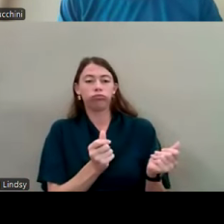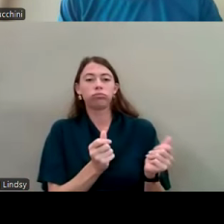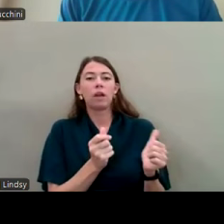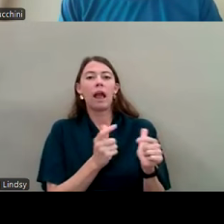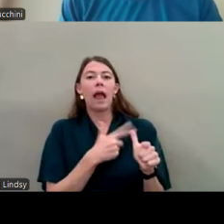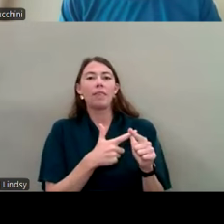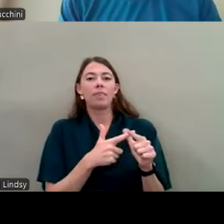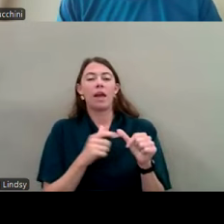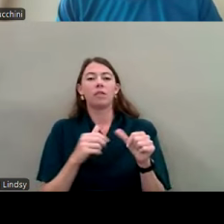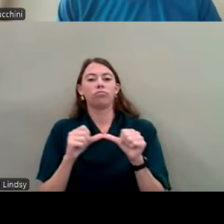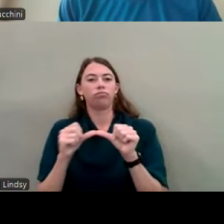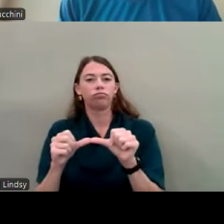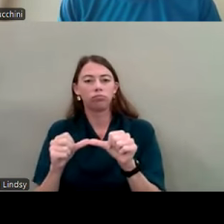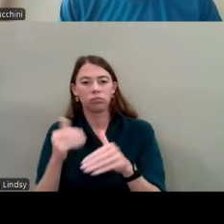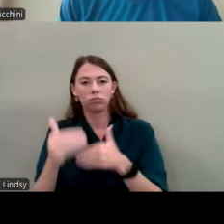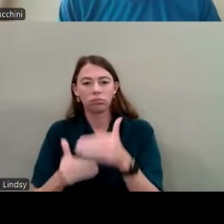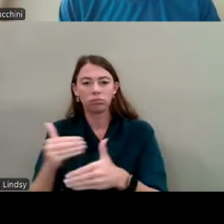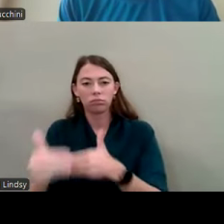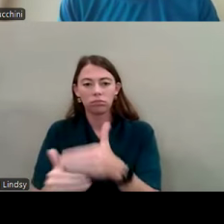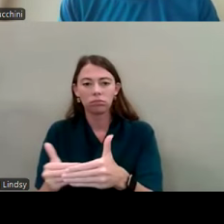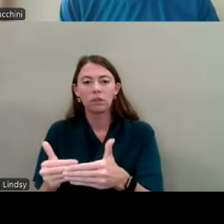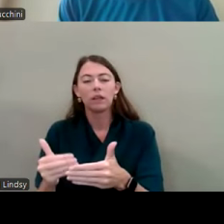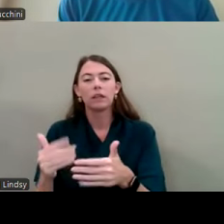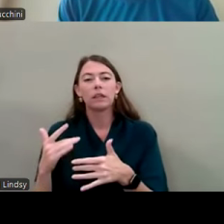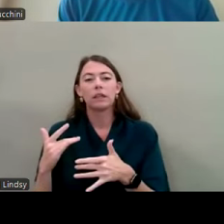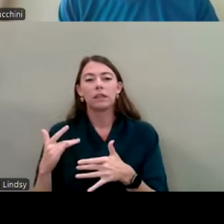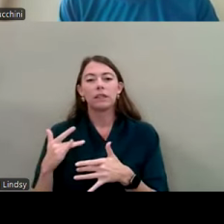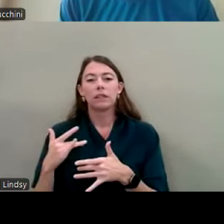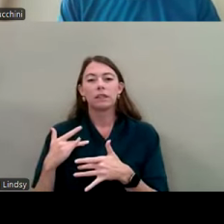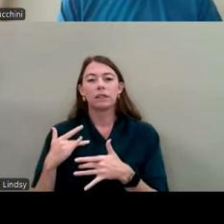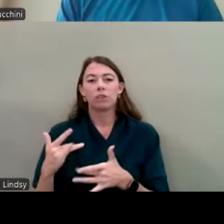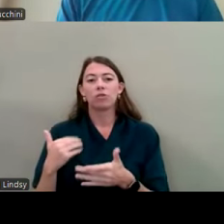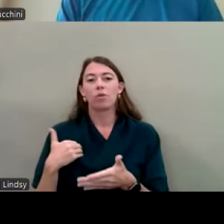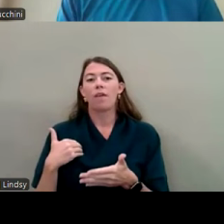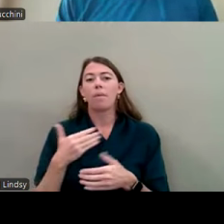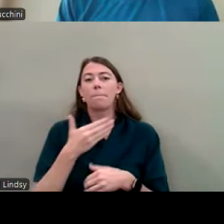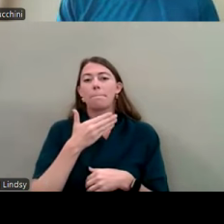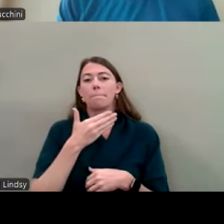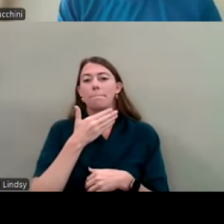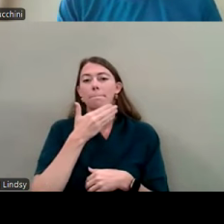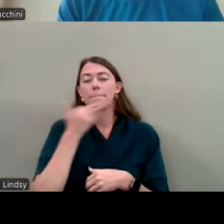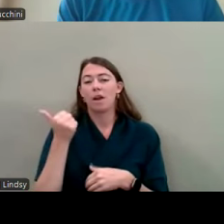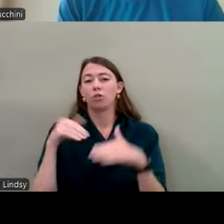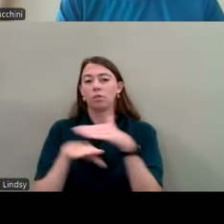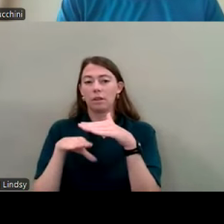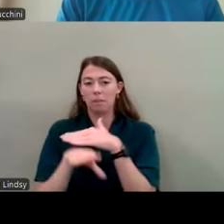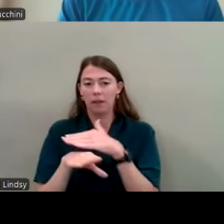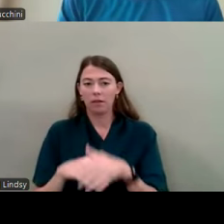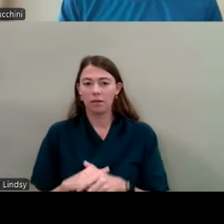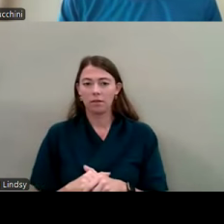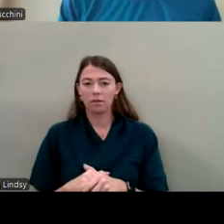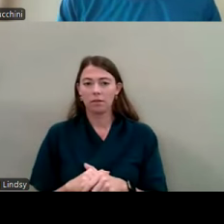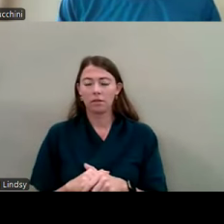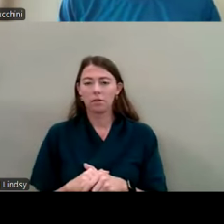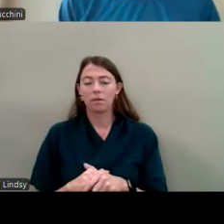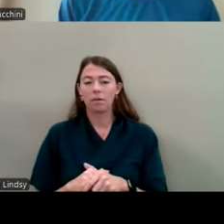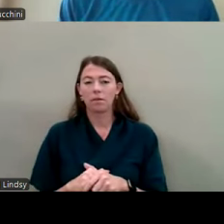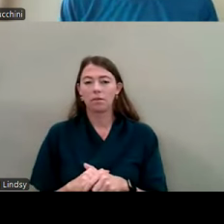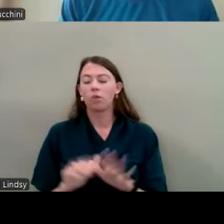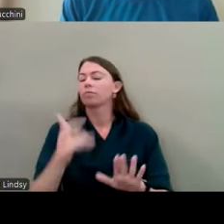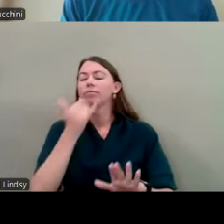into a general de-prioritization of accessibility. In particular, because if stakeholders compare the